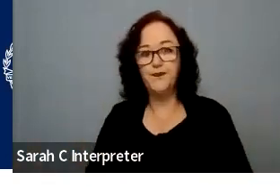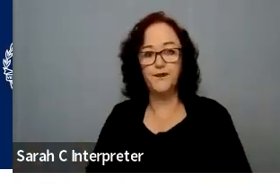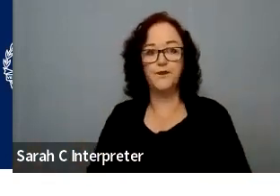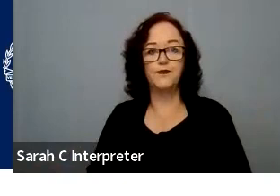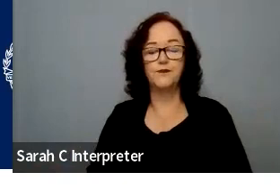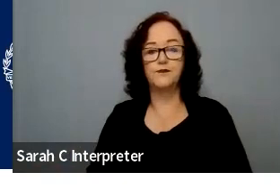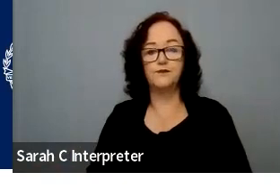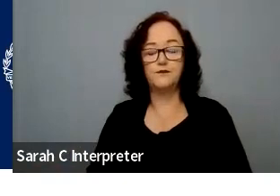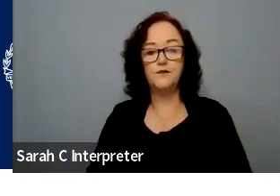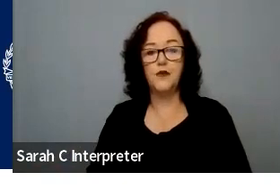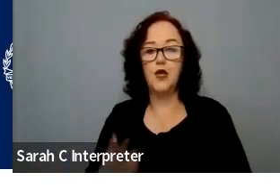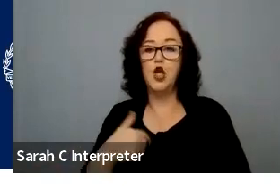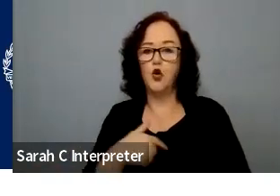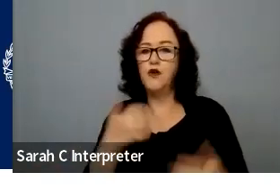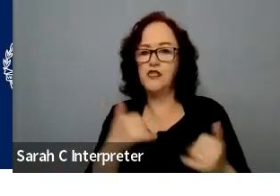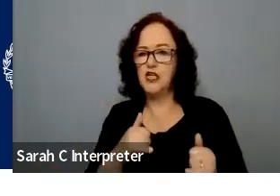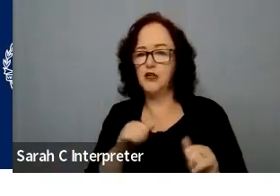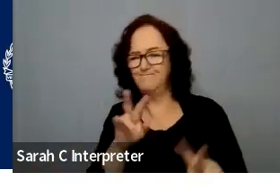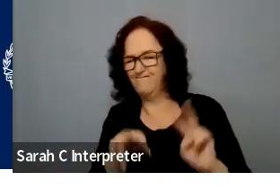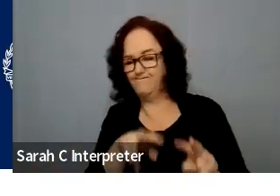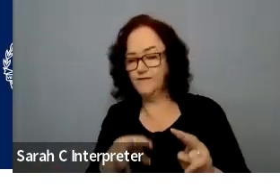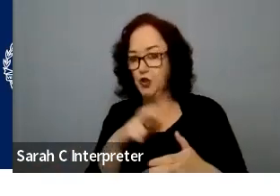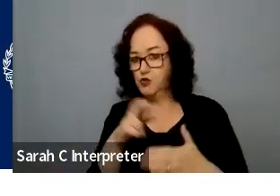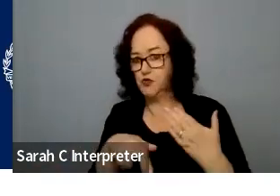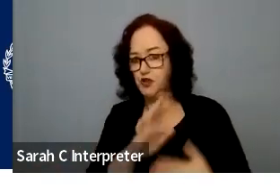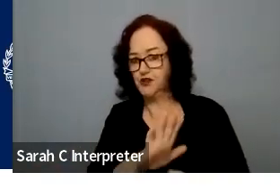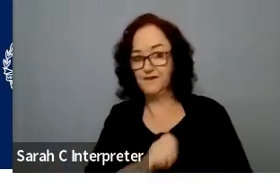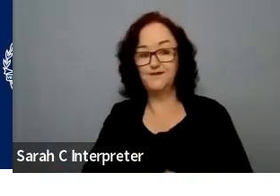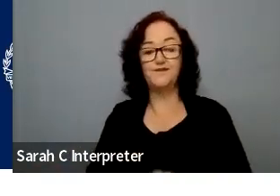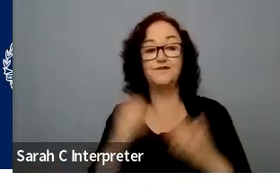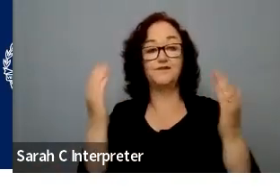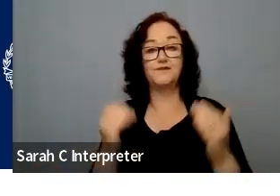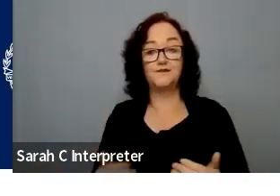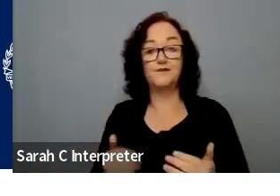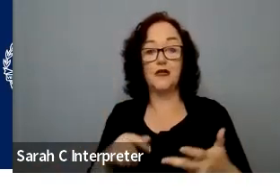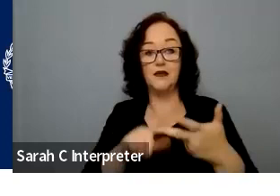we're still looking at those results, and then the Robey Health provider self attribution scale.